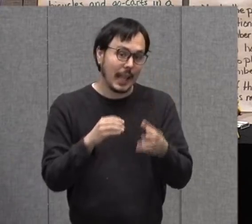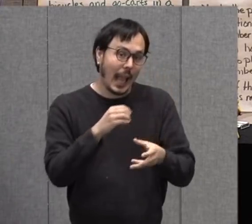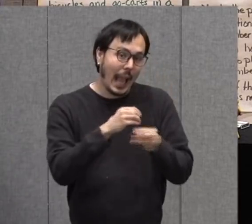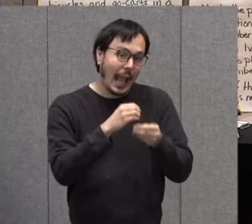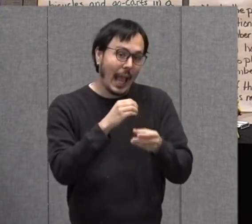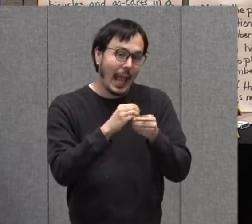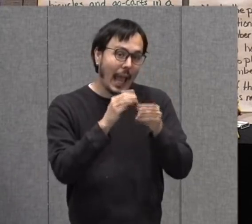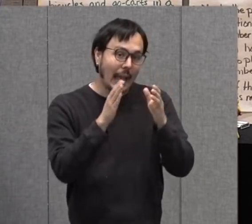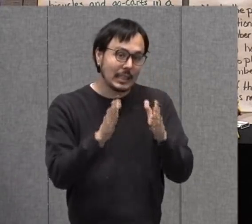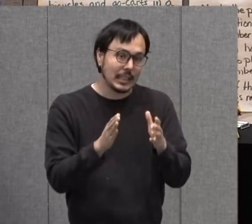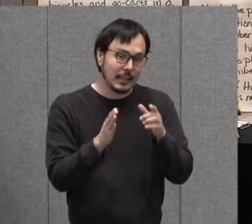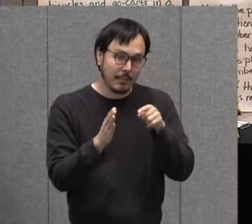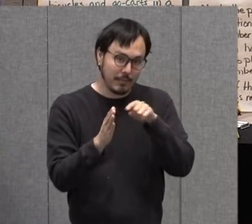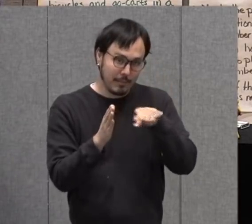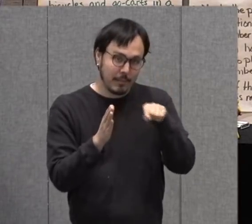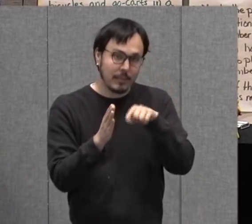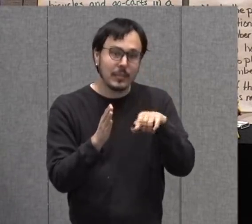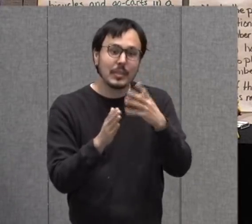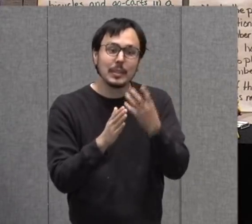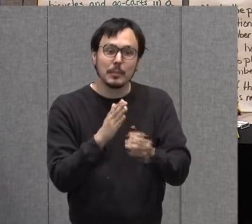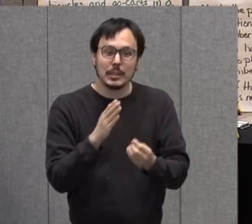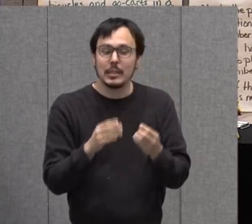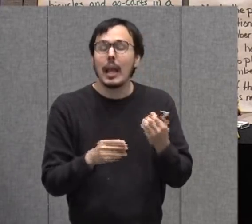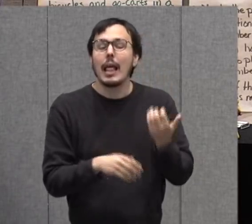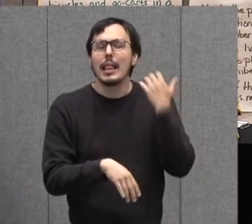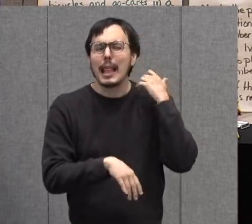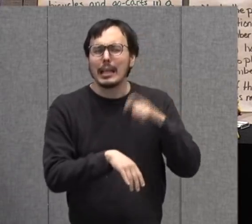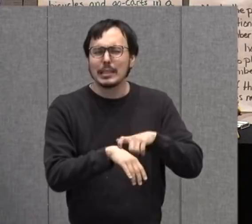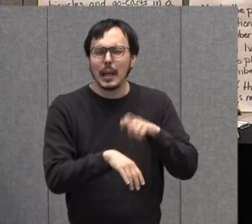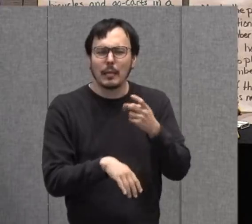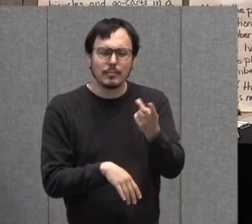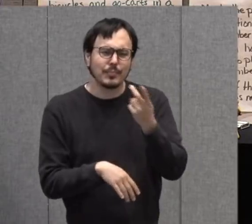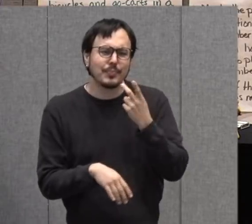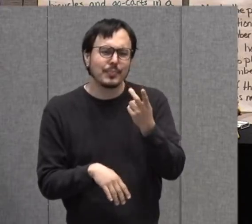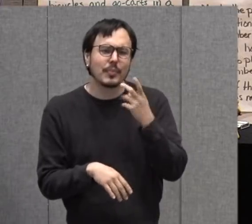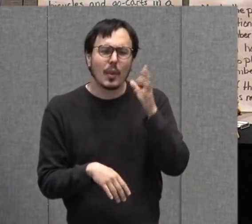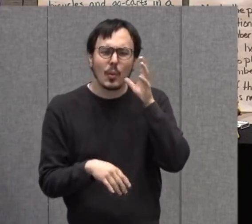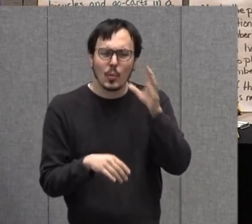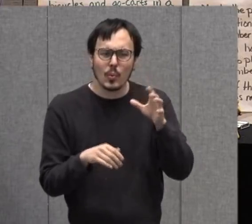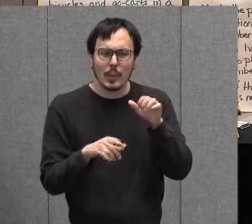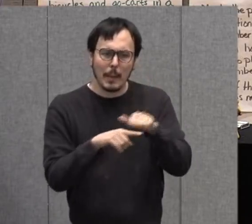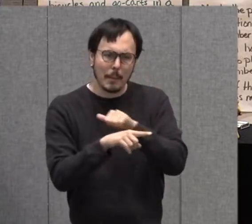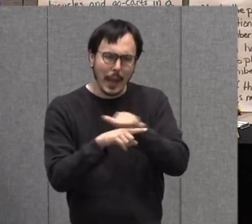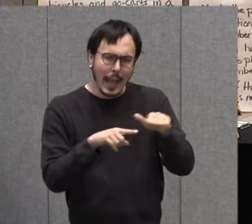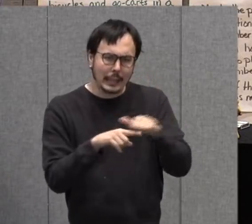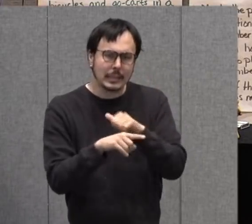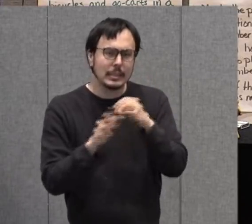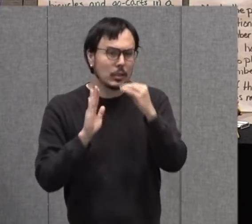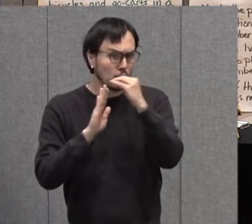from last time if you were with us is we're gonna connect some notation to our problem solving and thinking